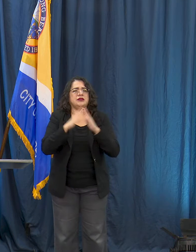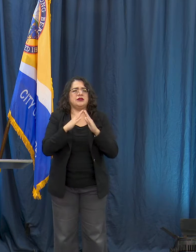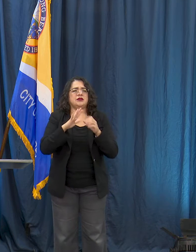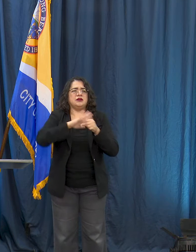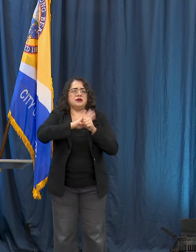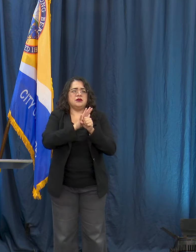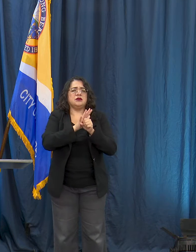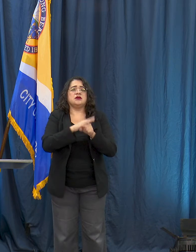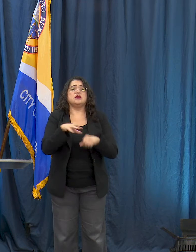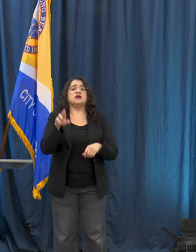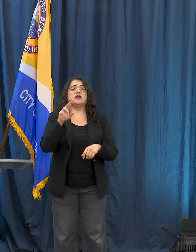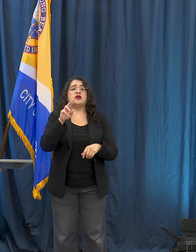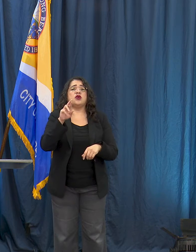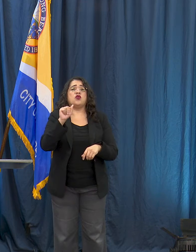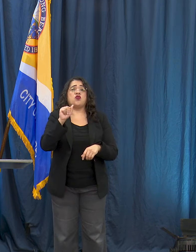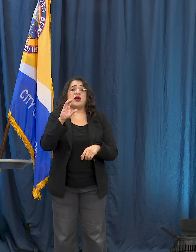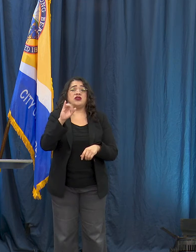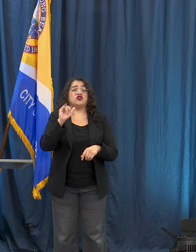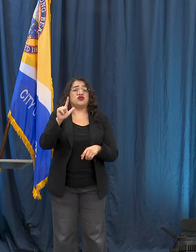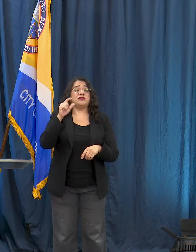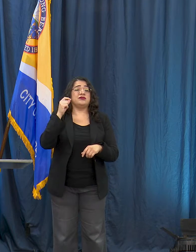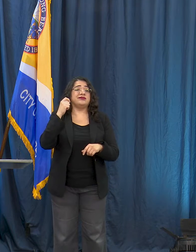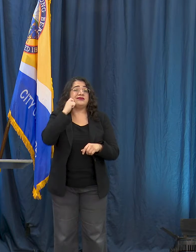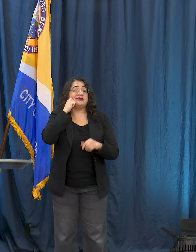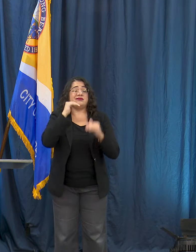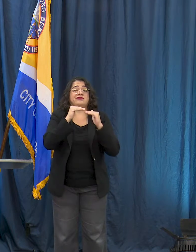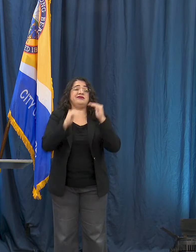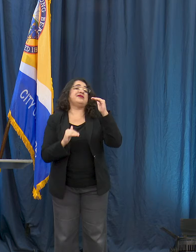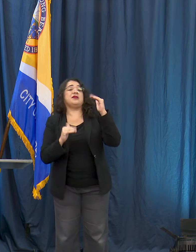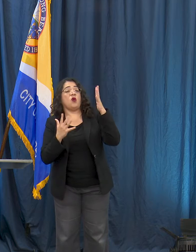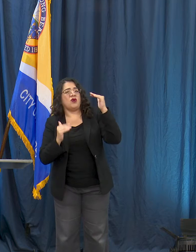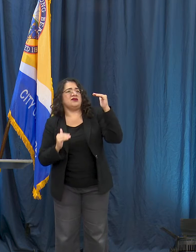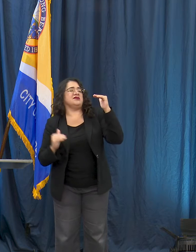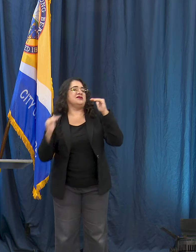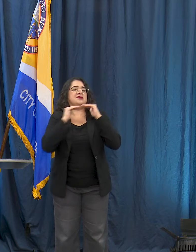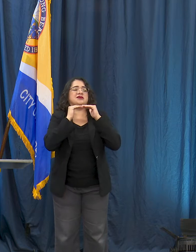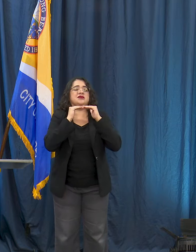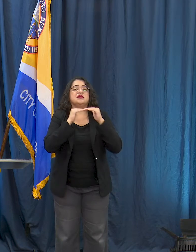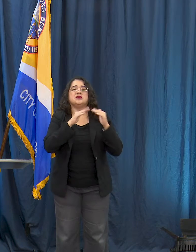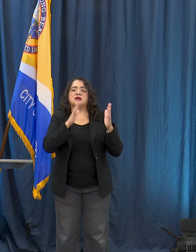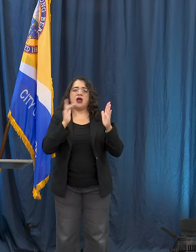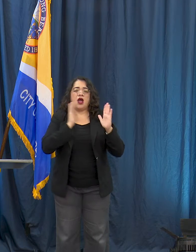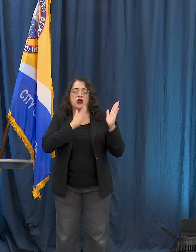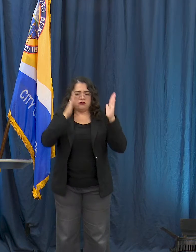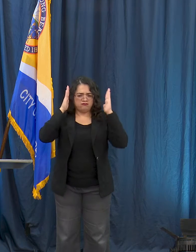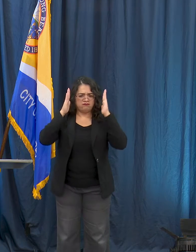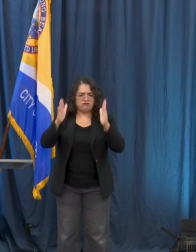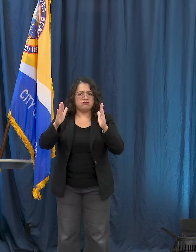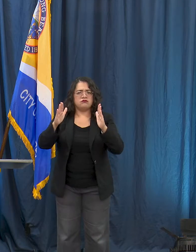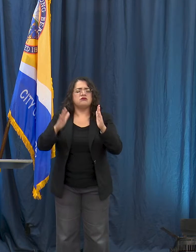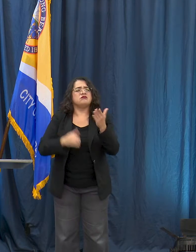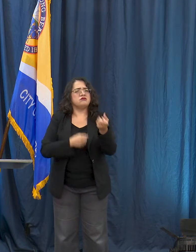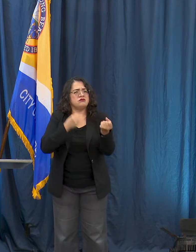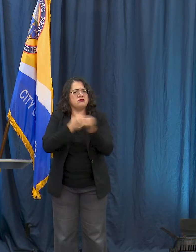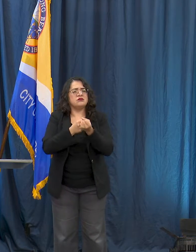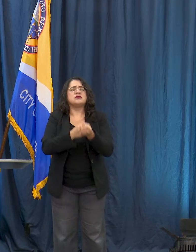Racial injustice protests and safety continue to demand our attention, and that focus continues to be essential.